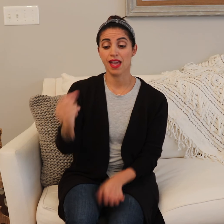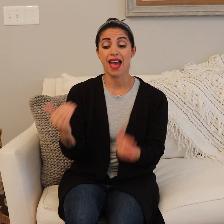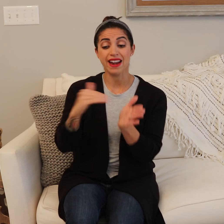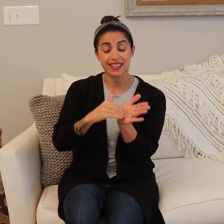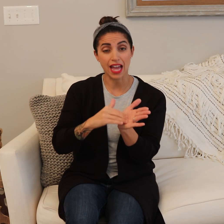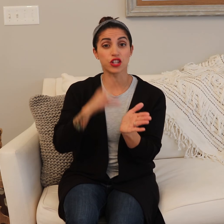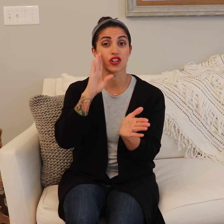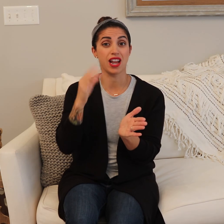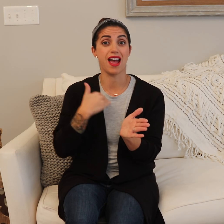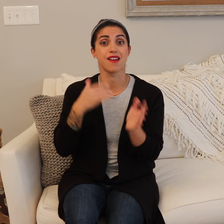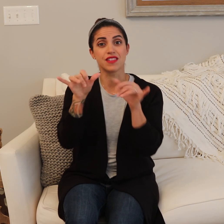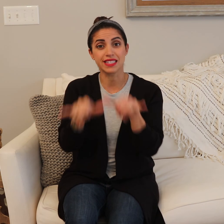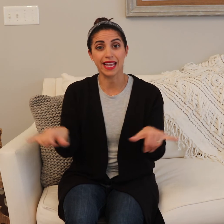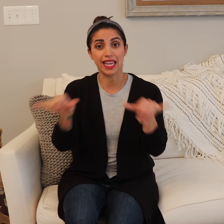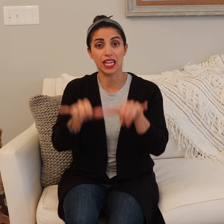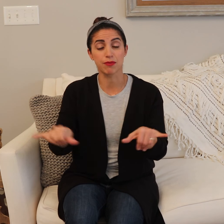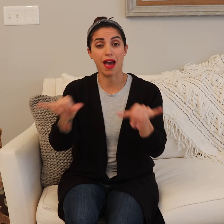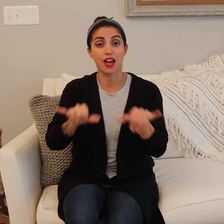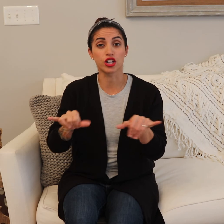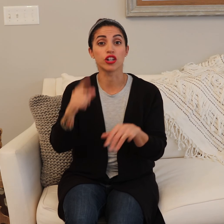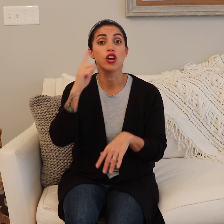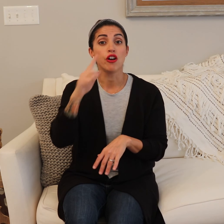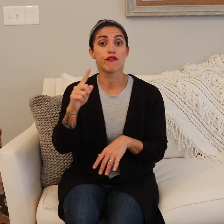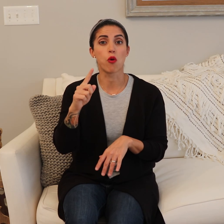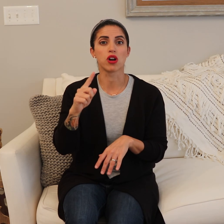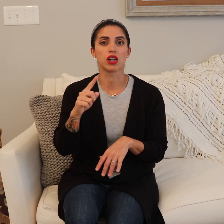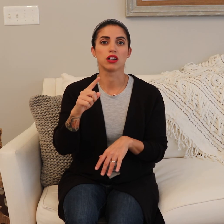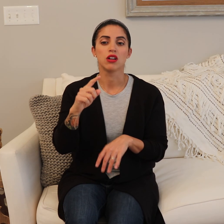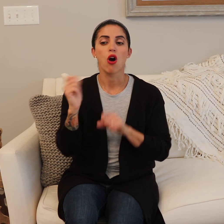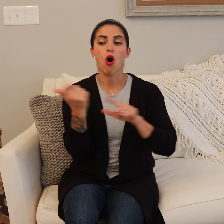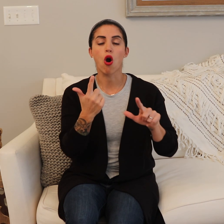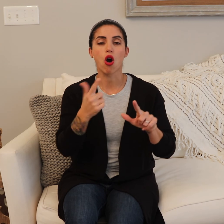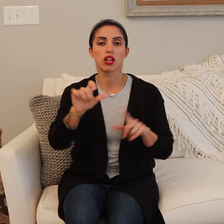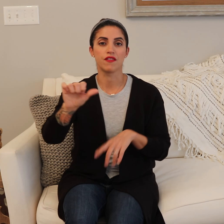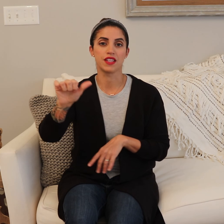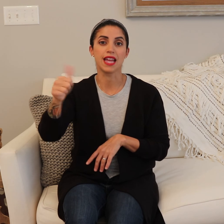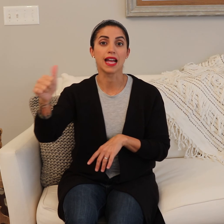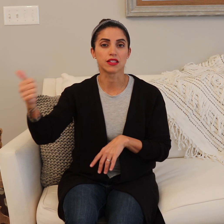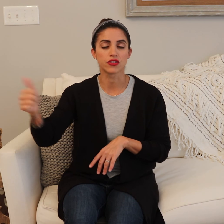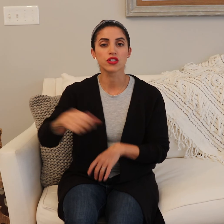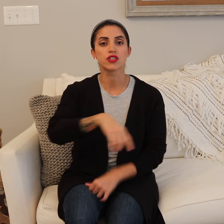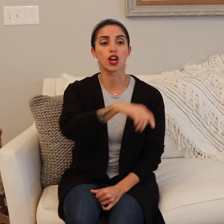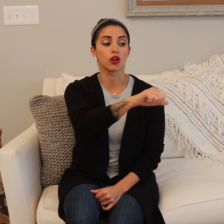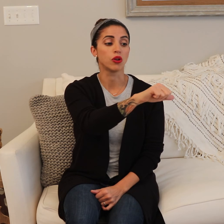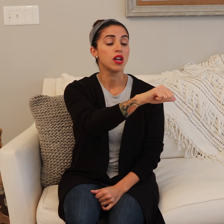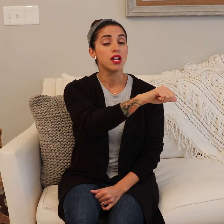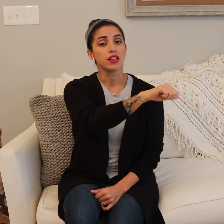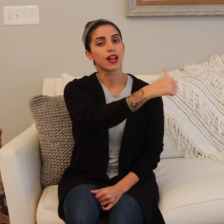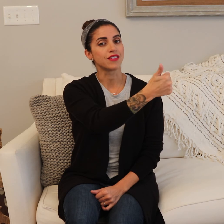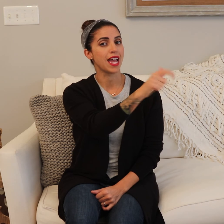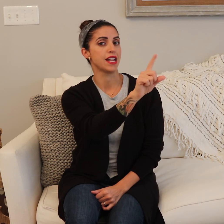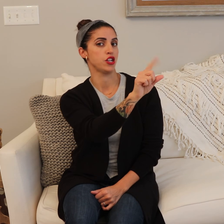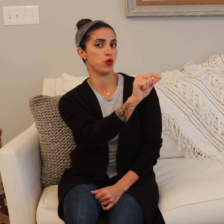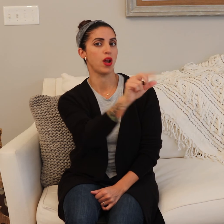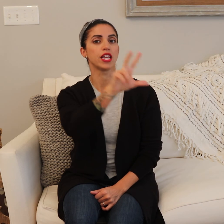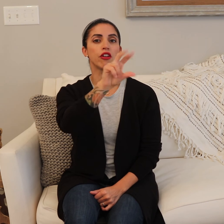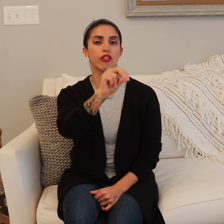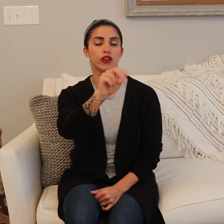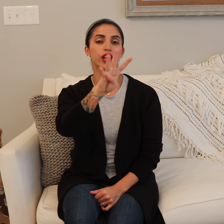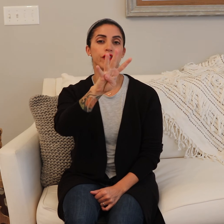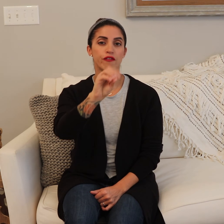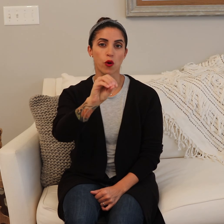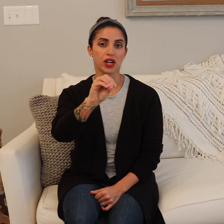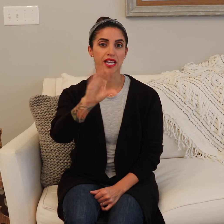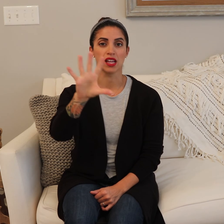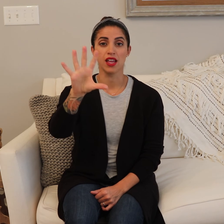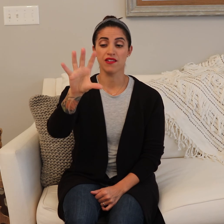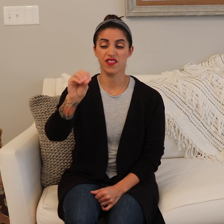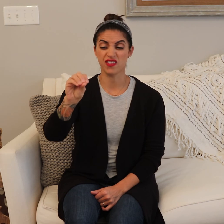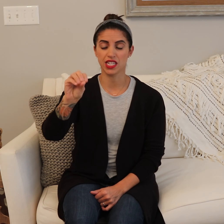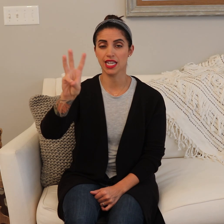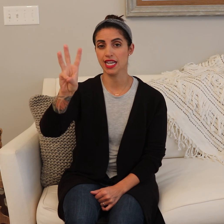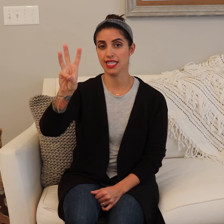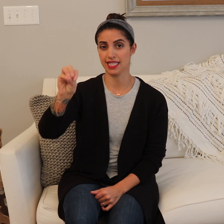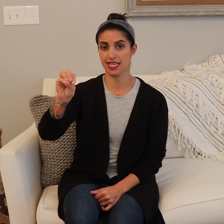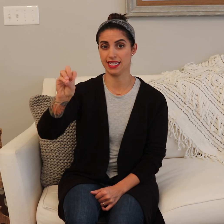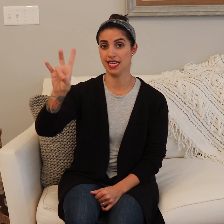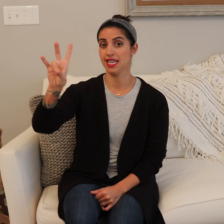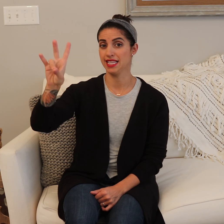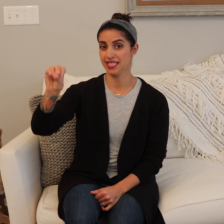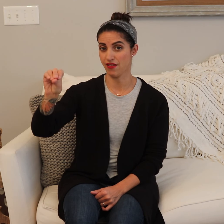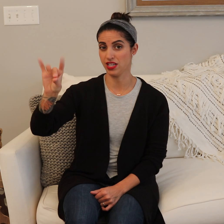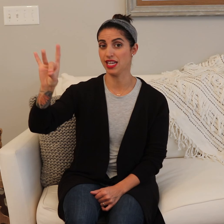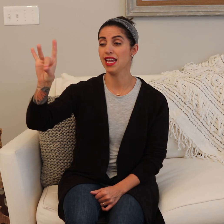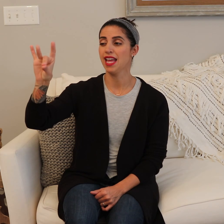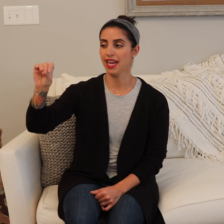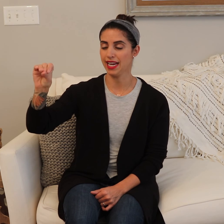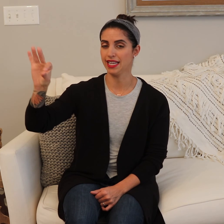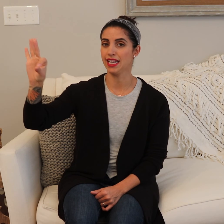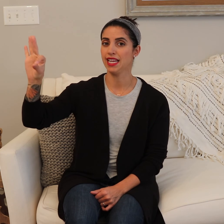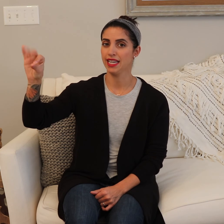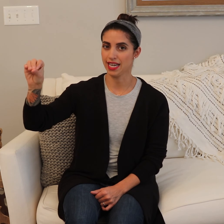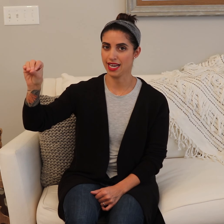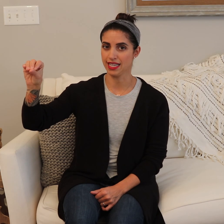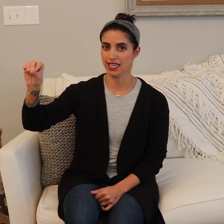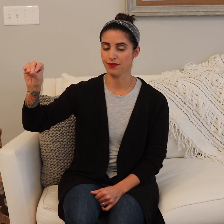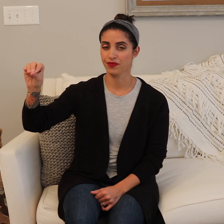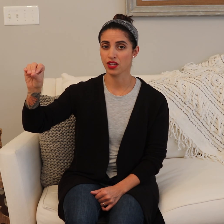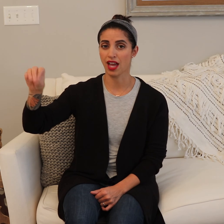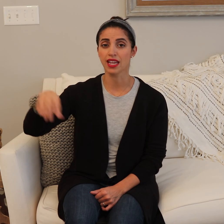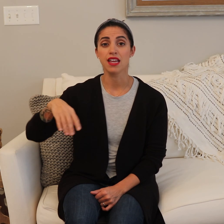And again, you're going to have the same pattern for all of the tens, so you'll have 10, 20, 30, 40, 50, 60, 70, 80, 90 okay and